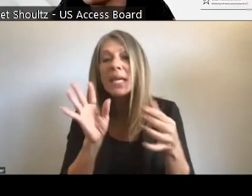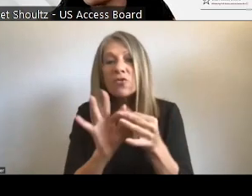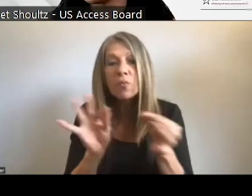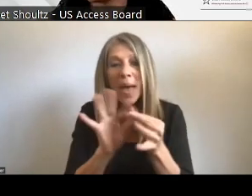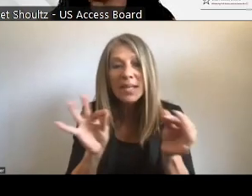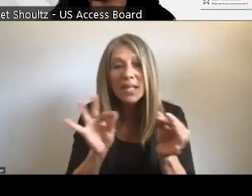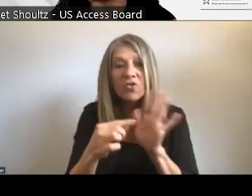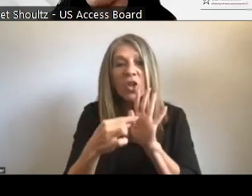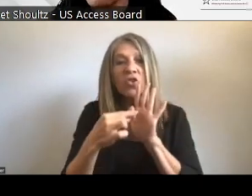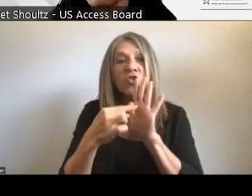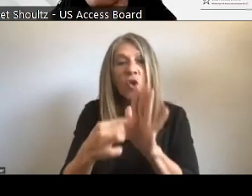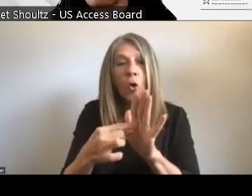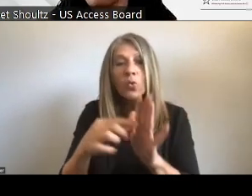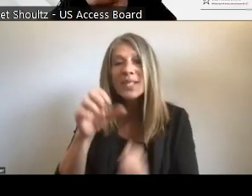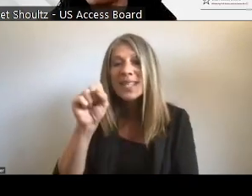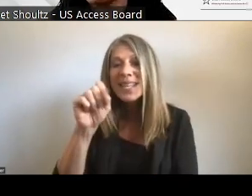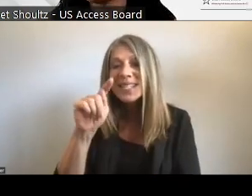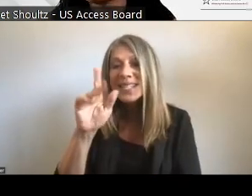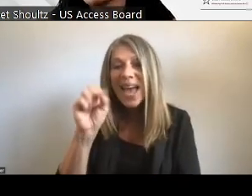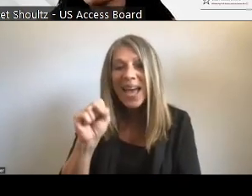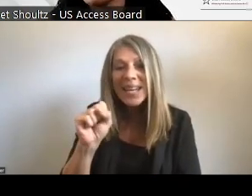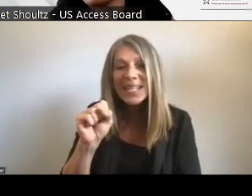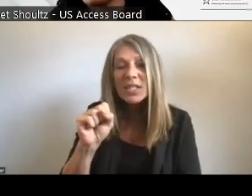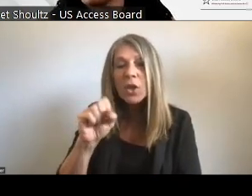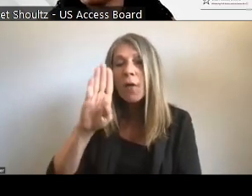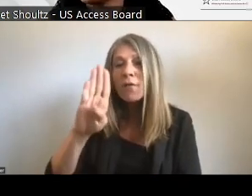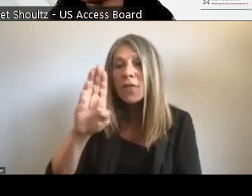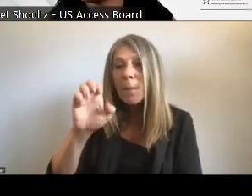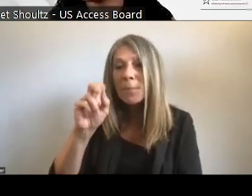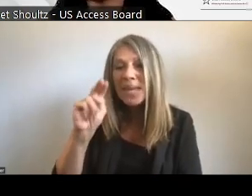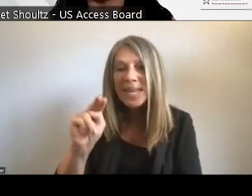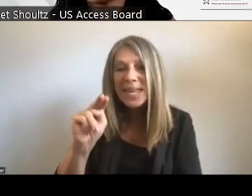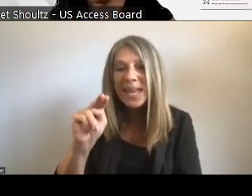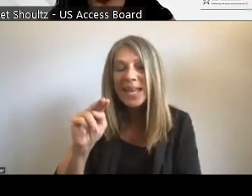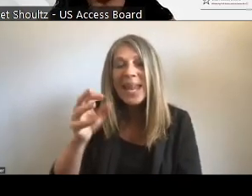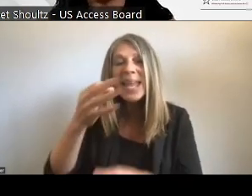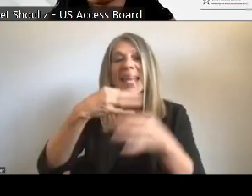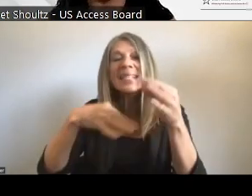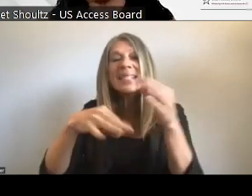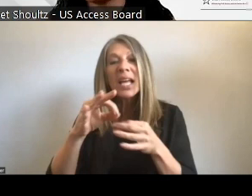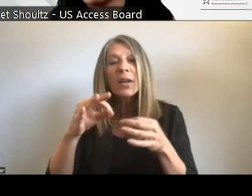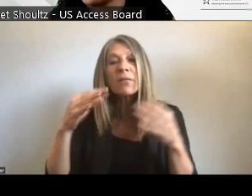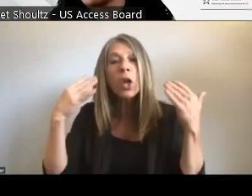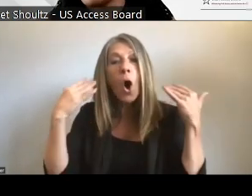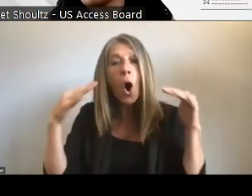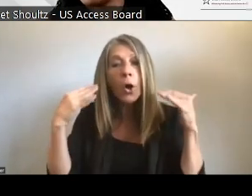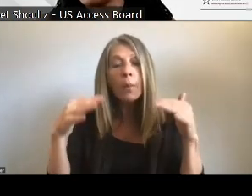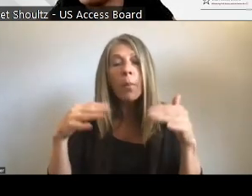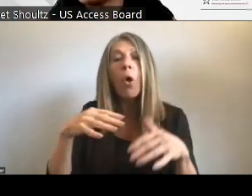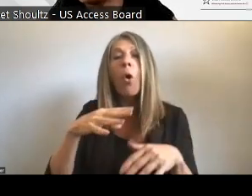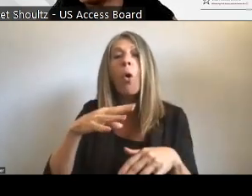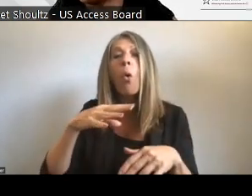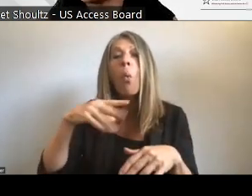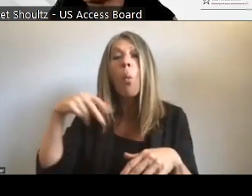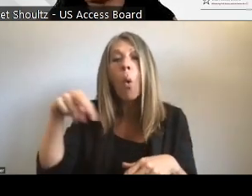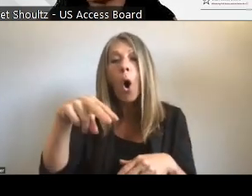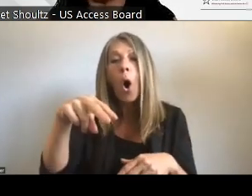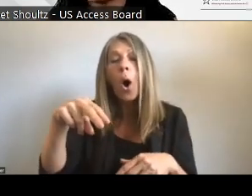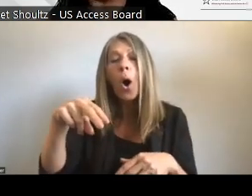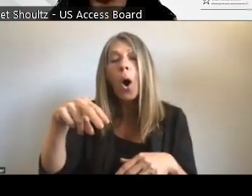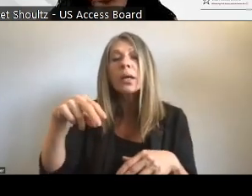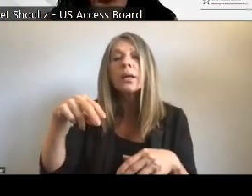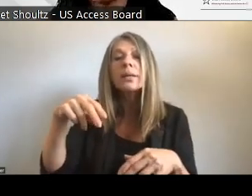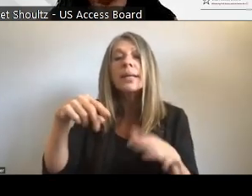indicates the status of the beacon instead of an audible walk indication. Where a pedestrian push